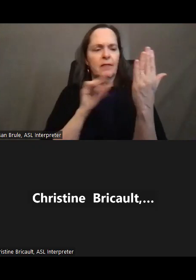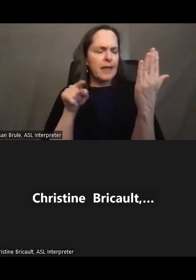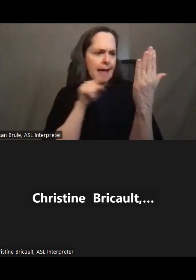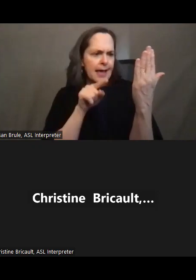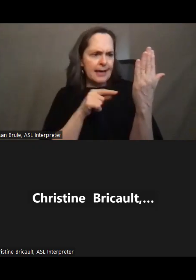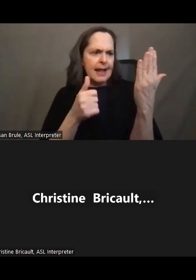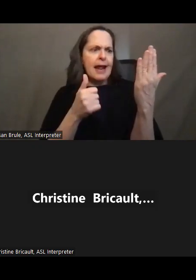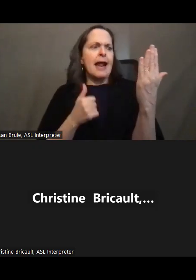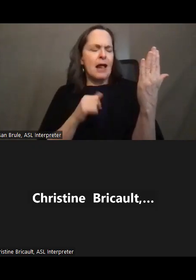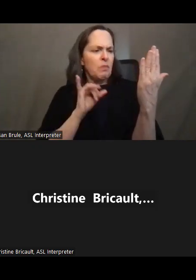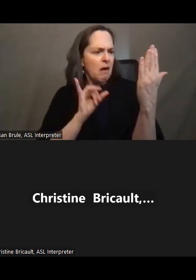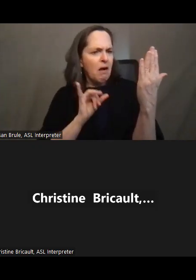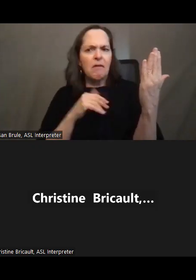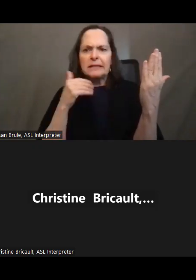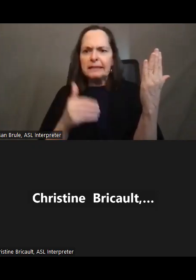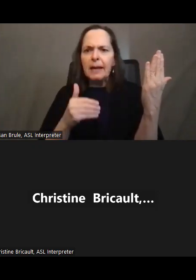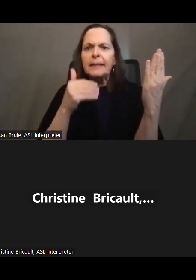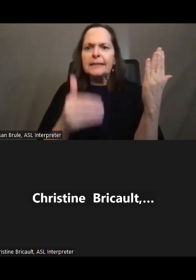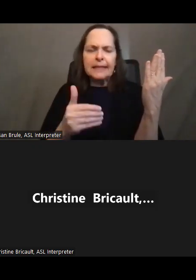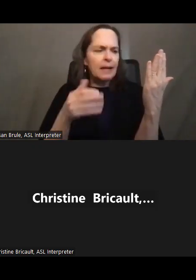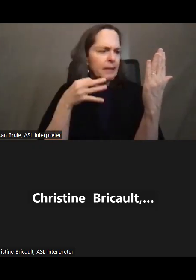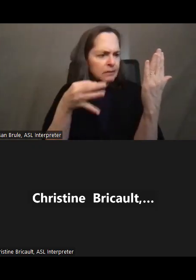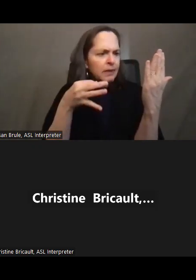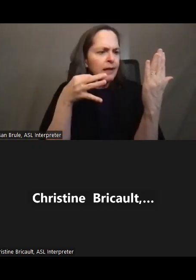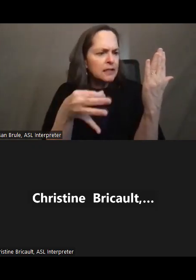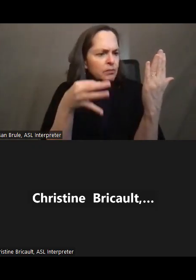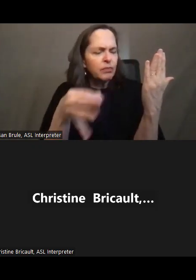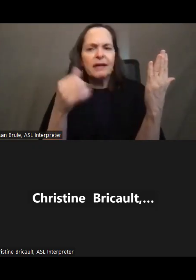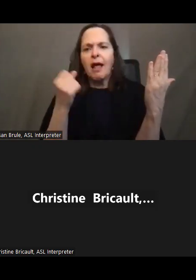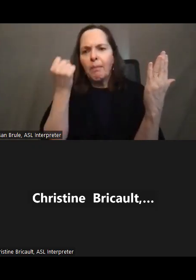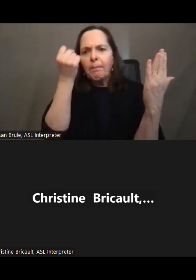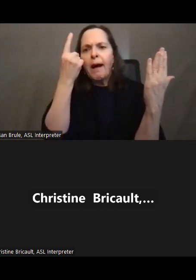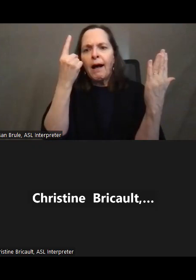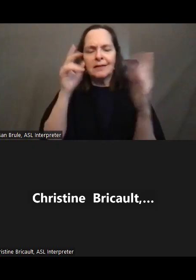Kind of step by step guidance. We have accessible parking guidance for you.